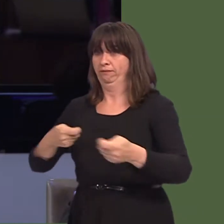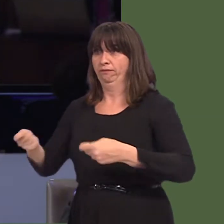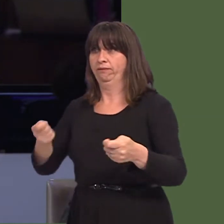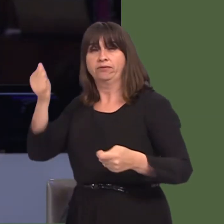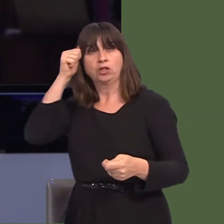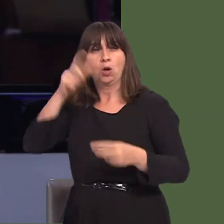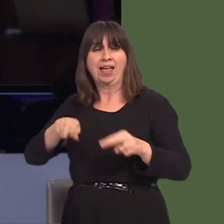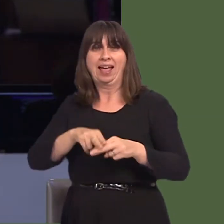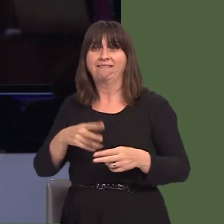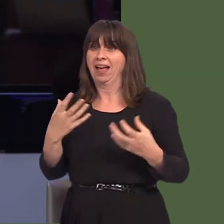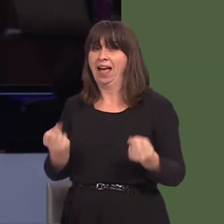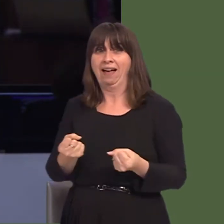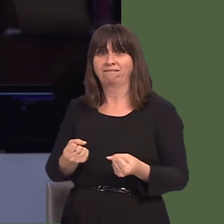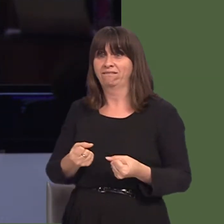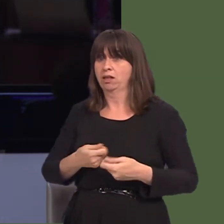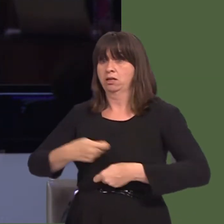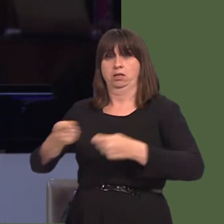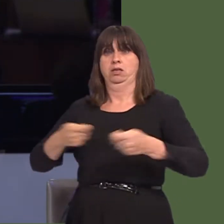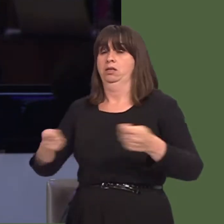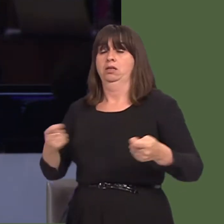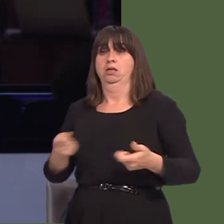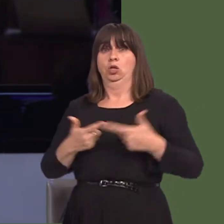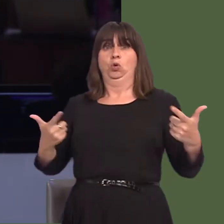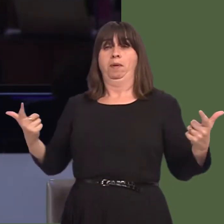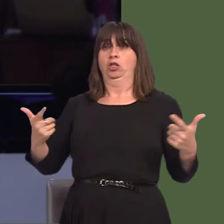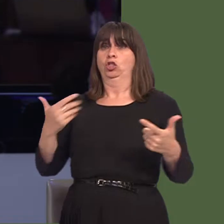This applies as much to the supply of labour as any other commodity.